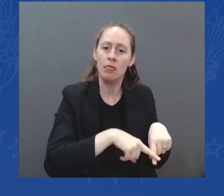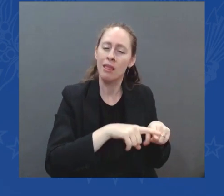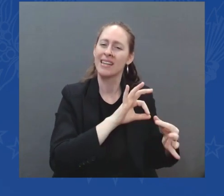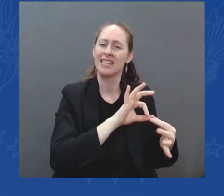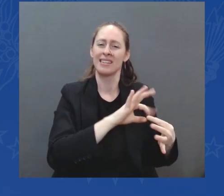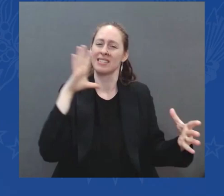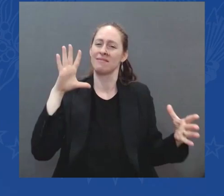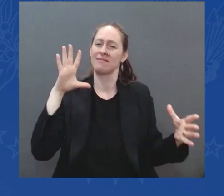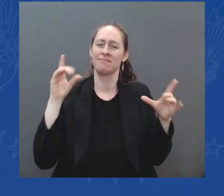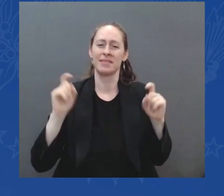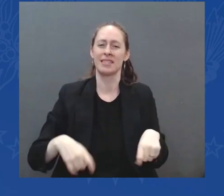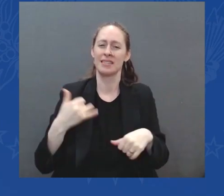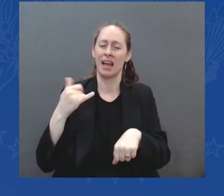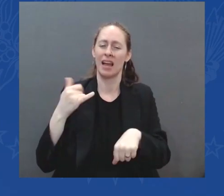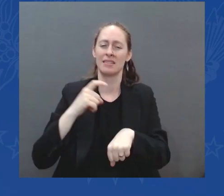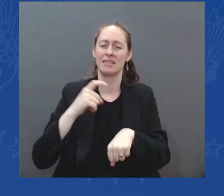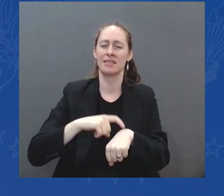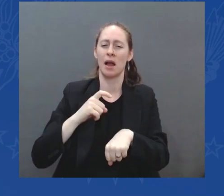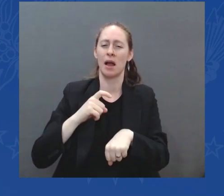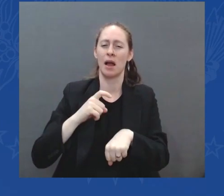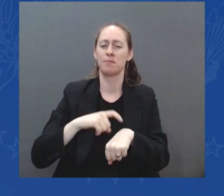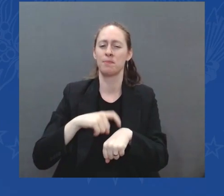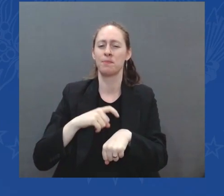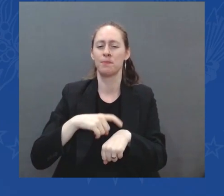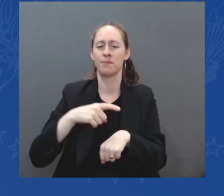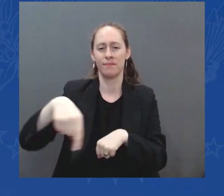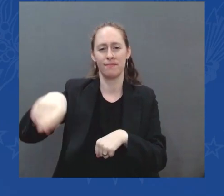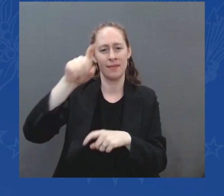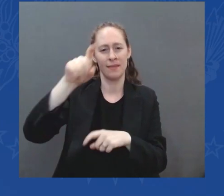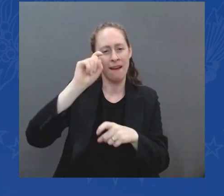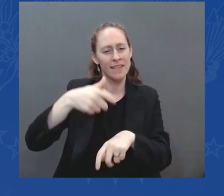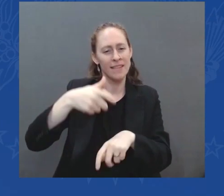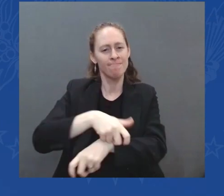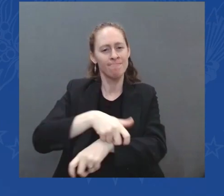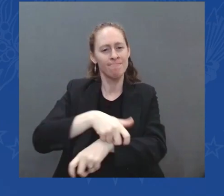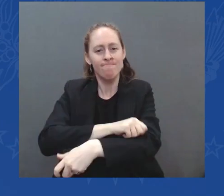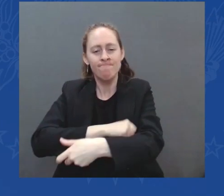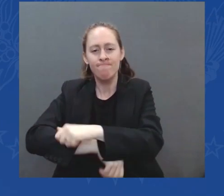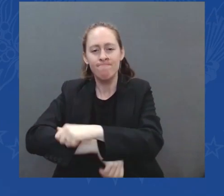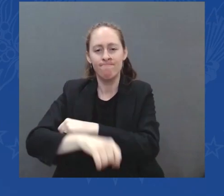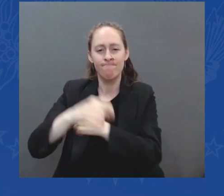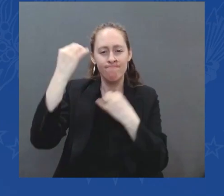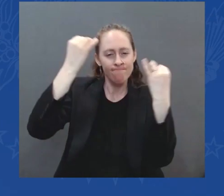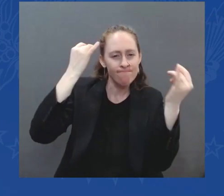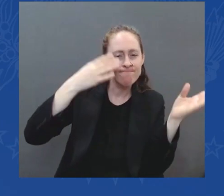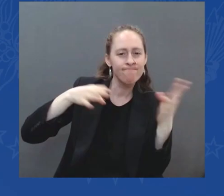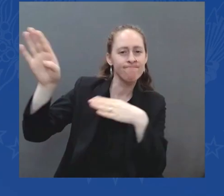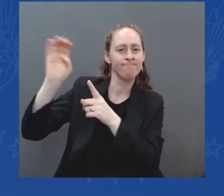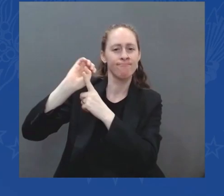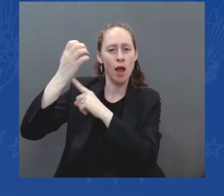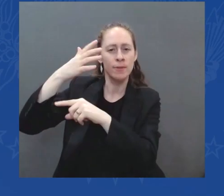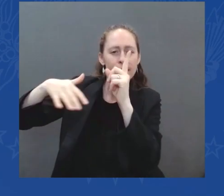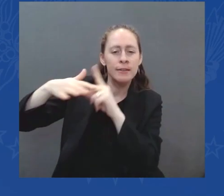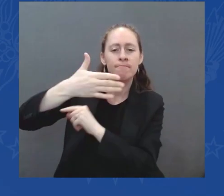and tackling the climate crisis with our partners and allies around the world. And we can do that by passing my plan